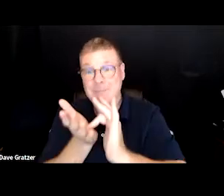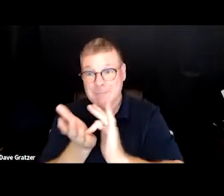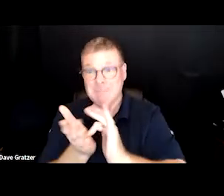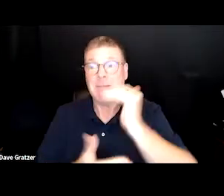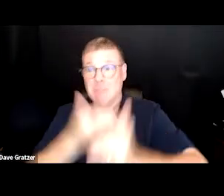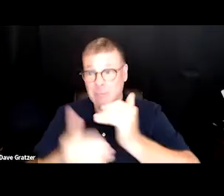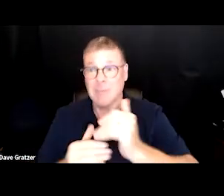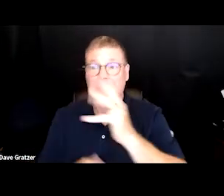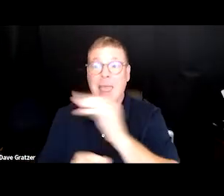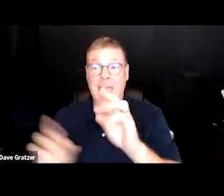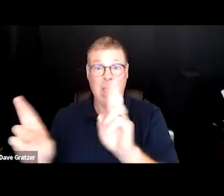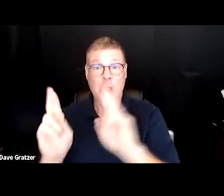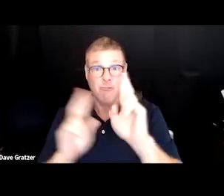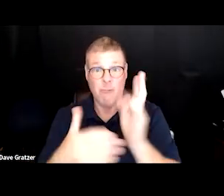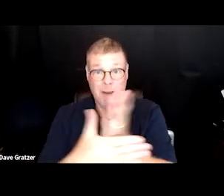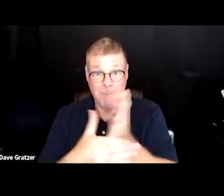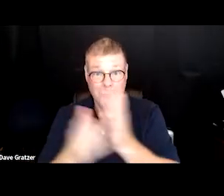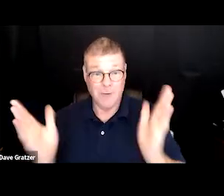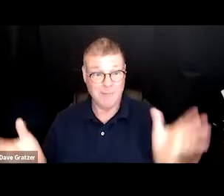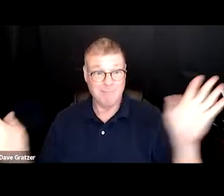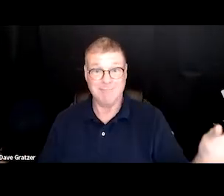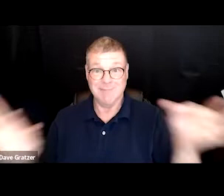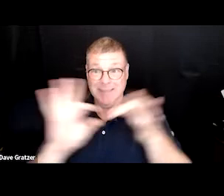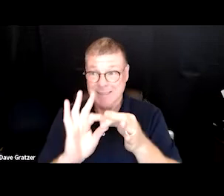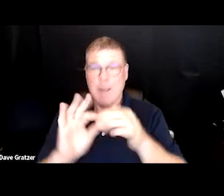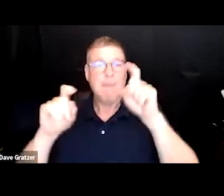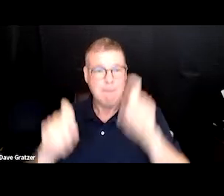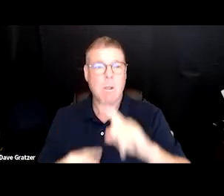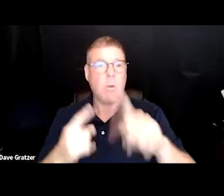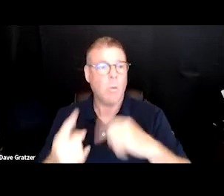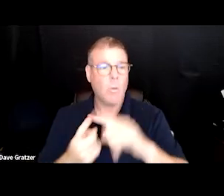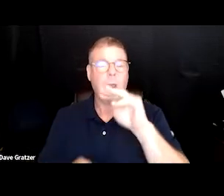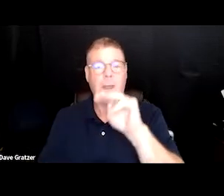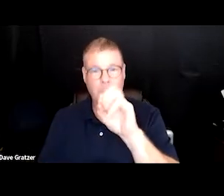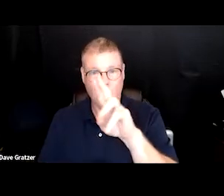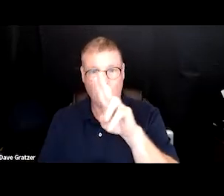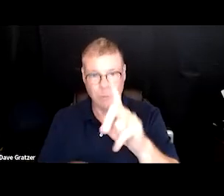and these ready partnerships to facilitate even when someone is in jail for a very short period of time